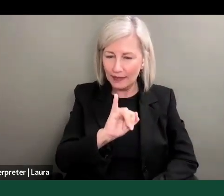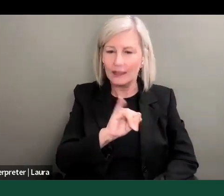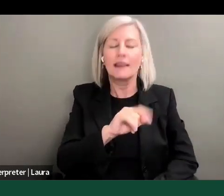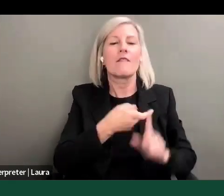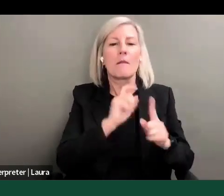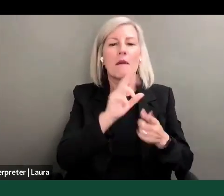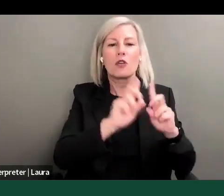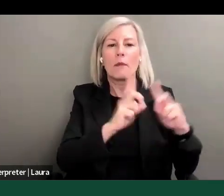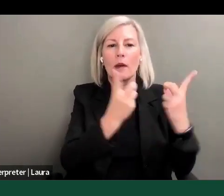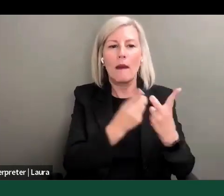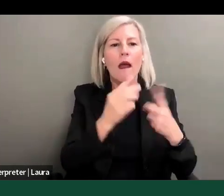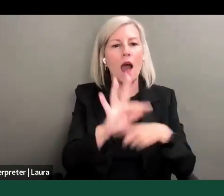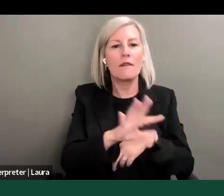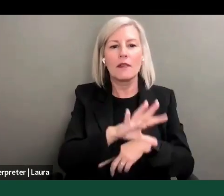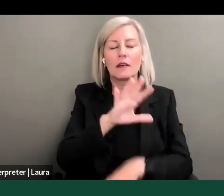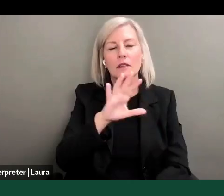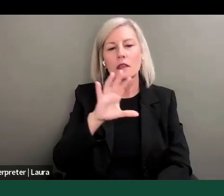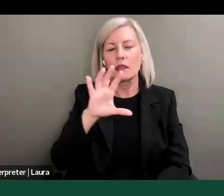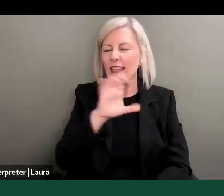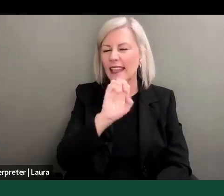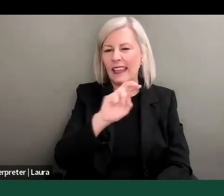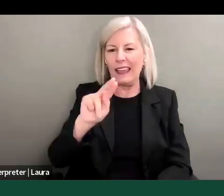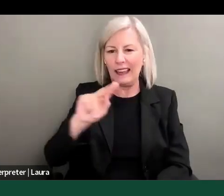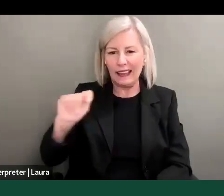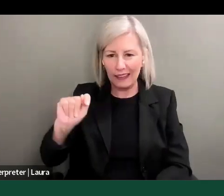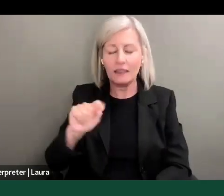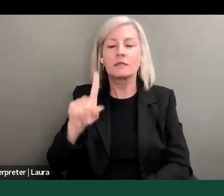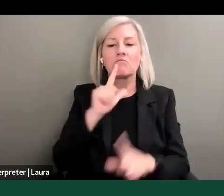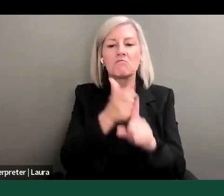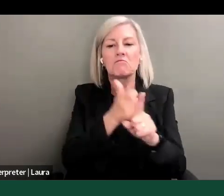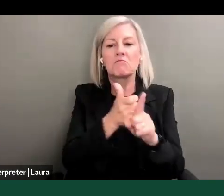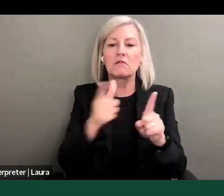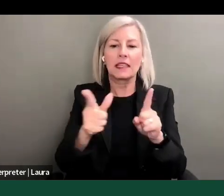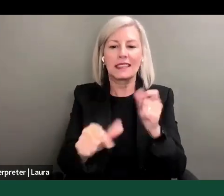department of otolaryngology. He's an assistant professor in the